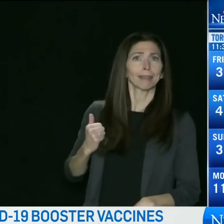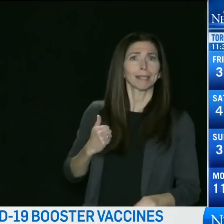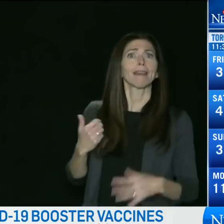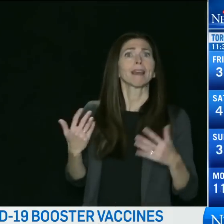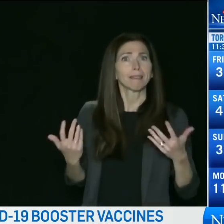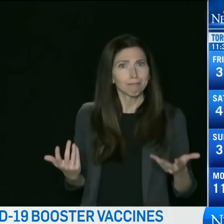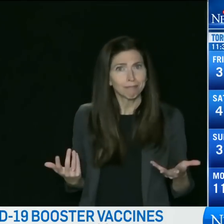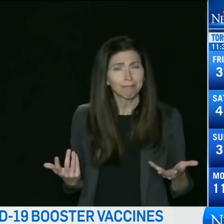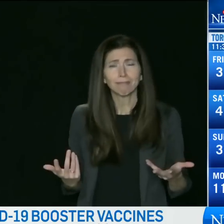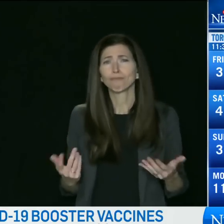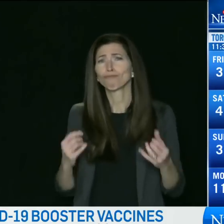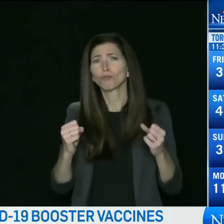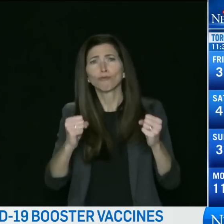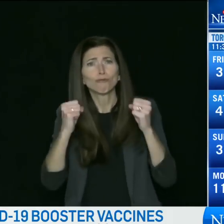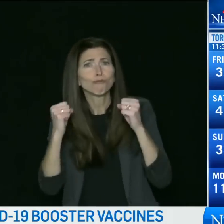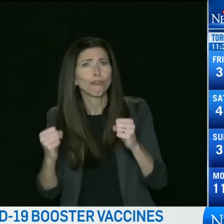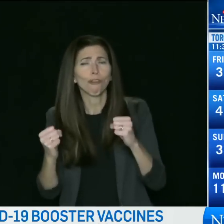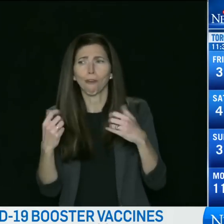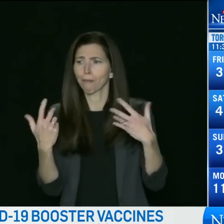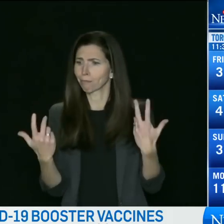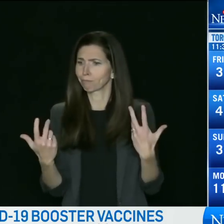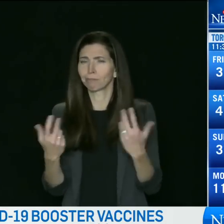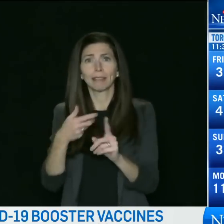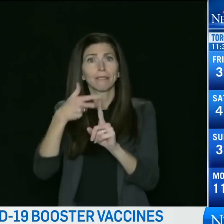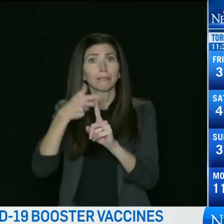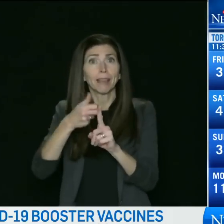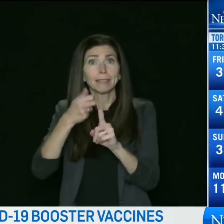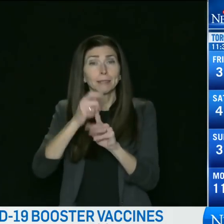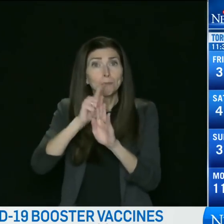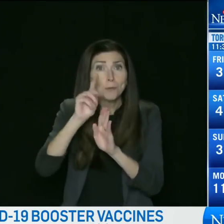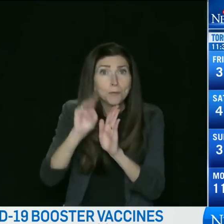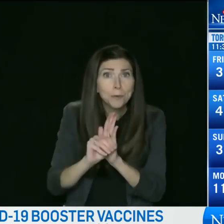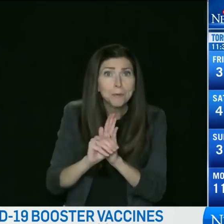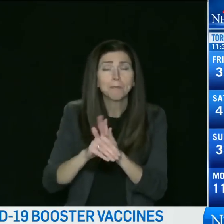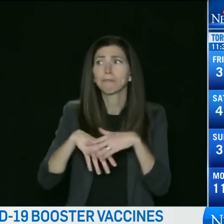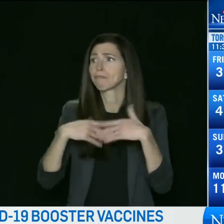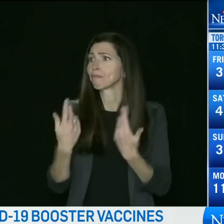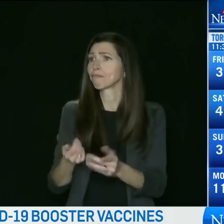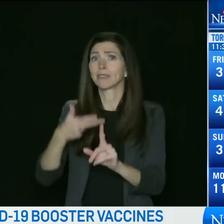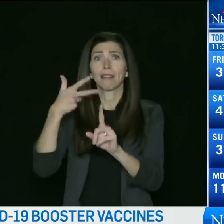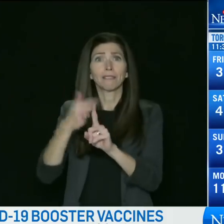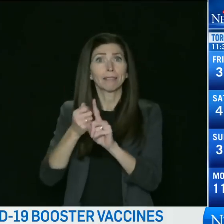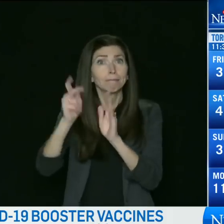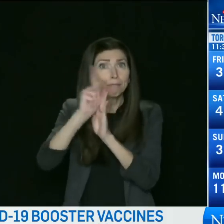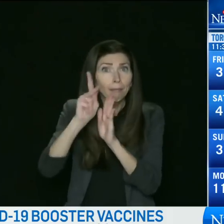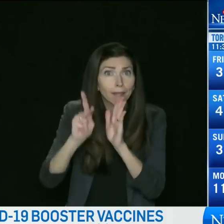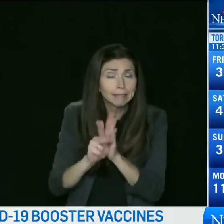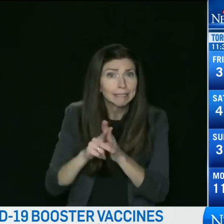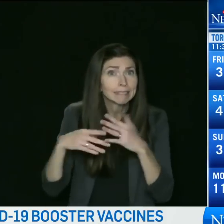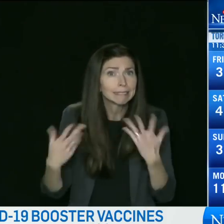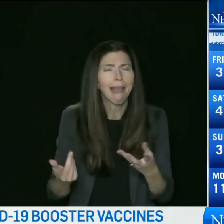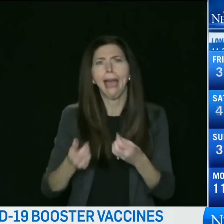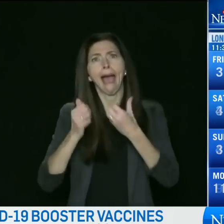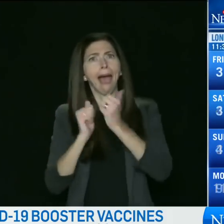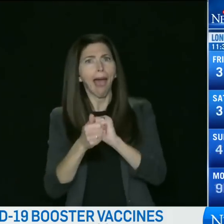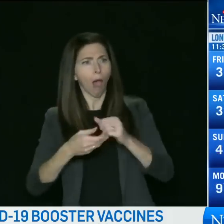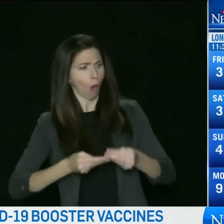OTHER COUNTRIES HOW OUR VACCINE